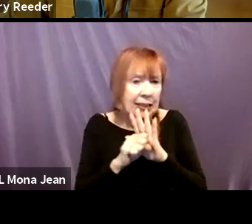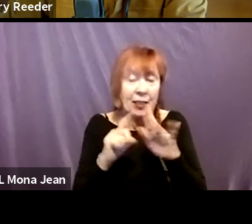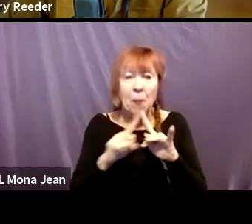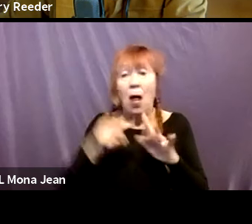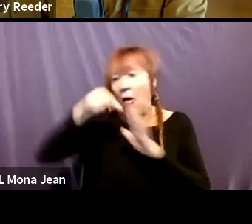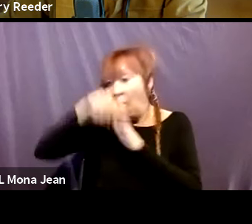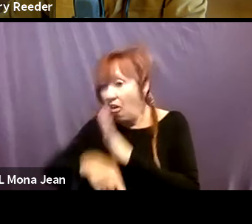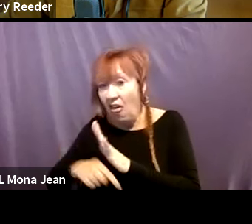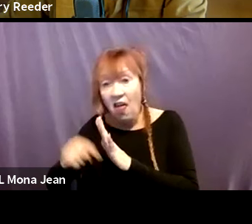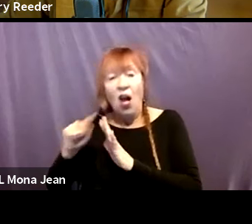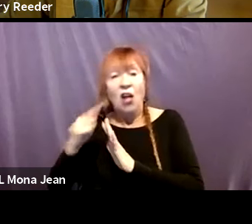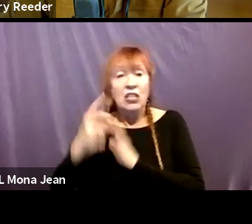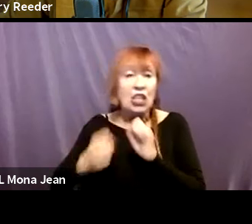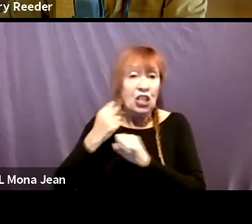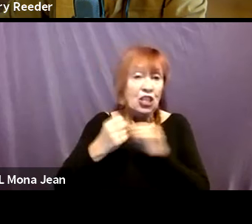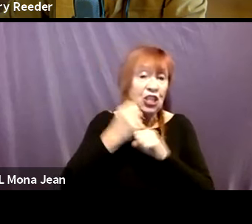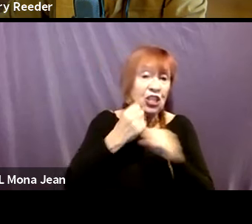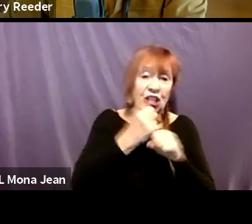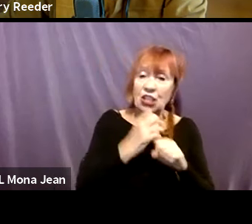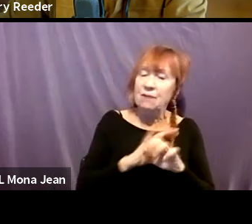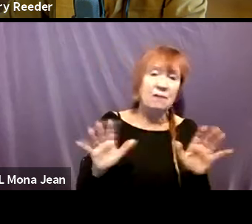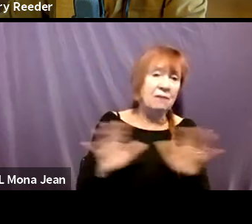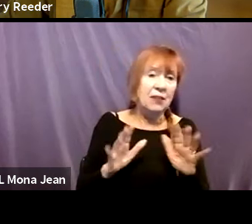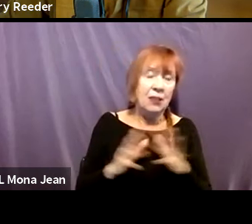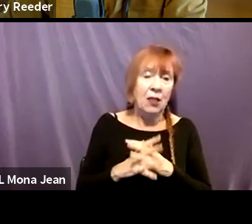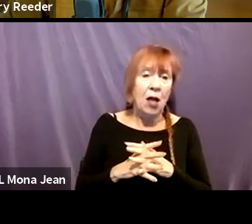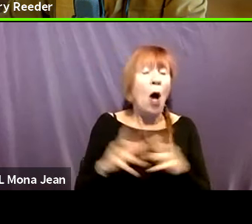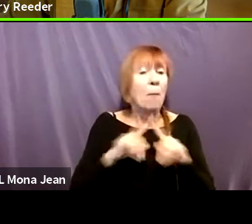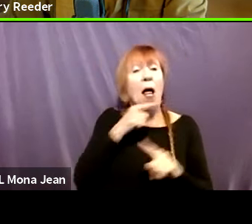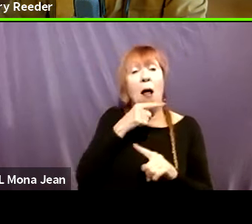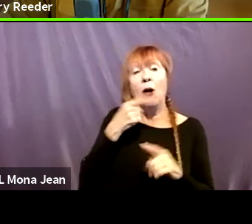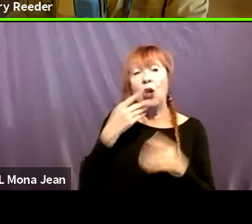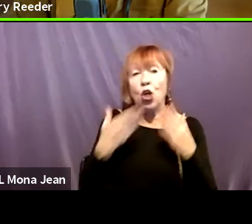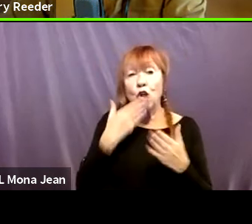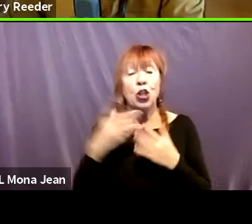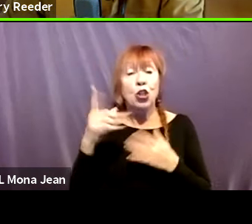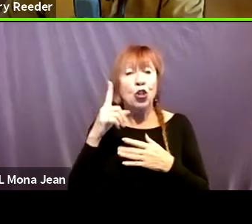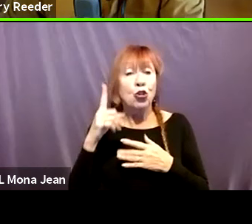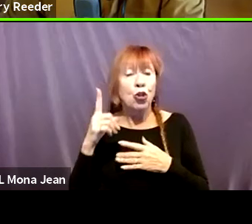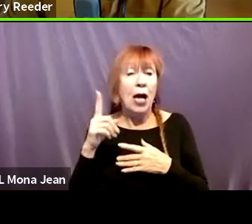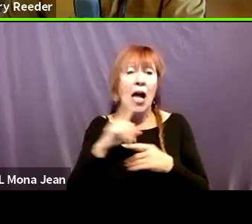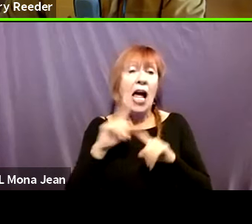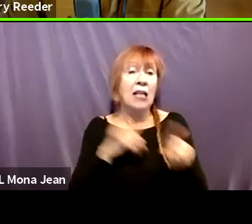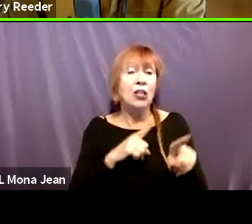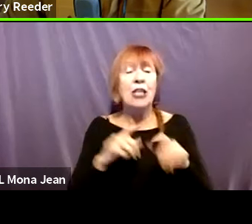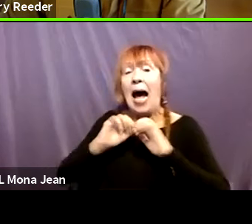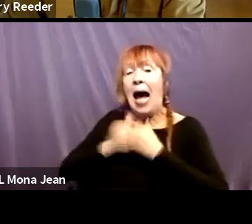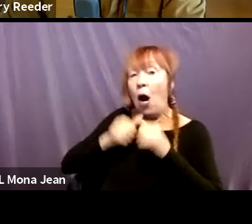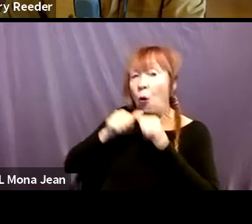Then they just ask, "And how would this sustain itself?", you know? Yeah. Awesome. If I could just go off of that?